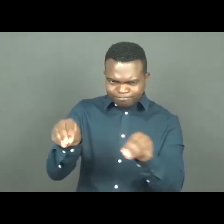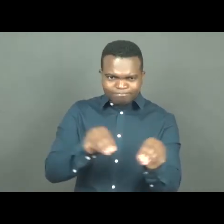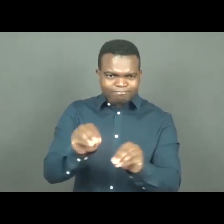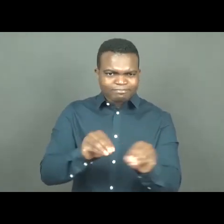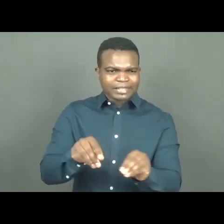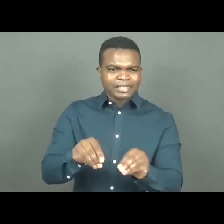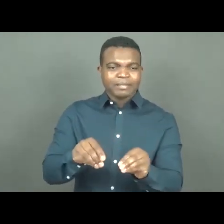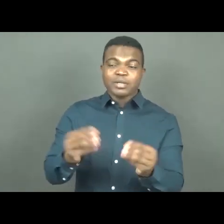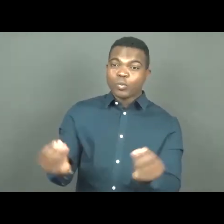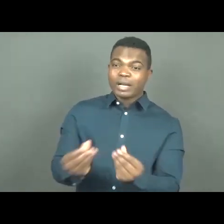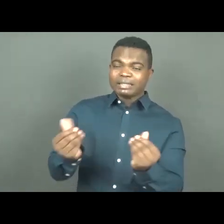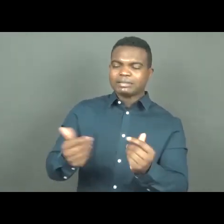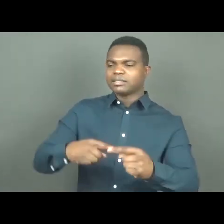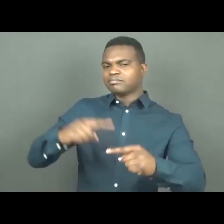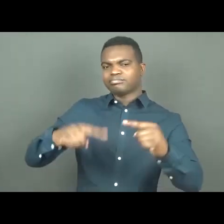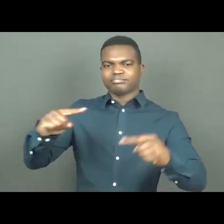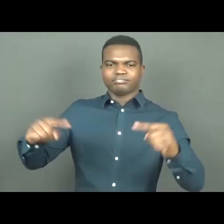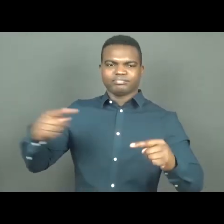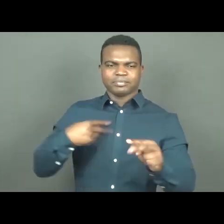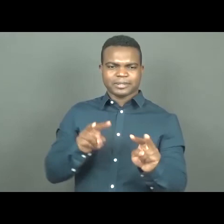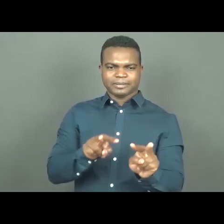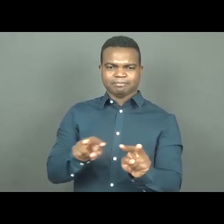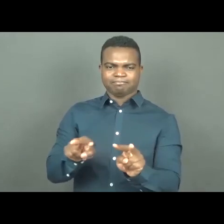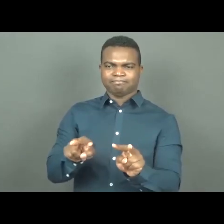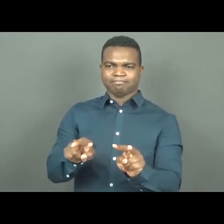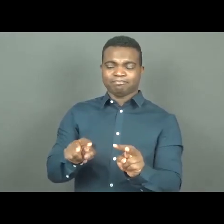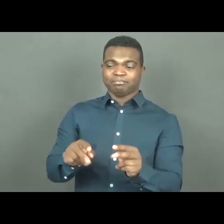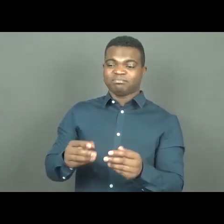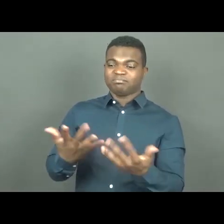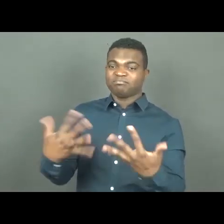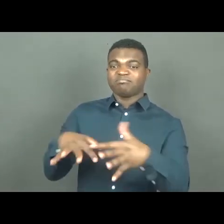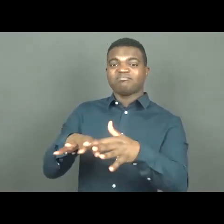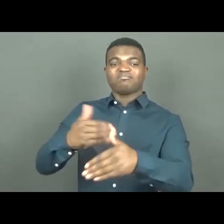the data for scrutiny and advocacy work, I think the quality will follow automatically through that